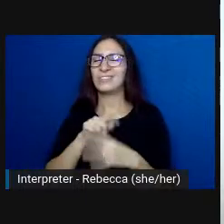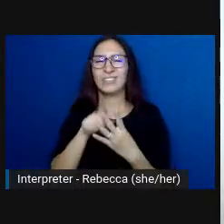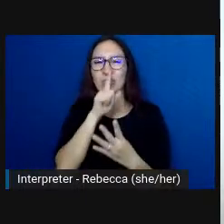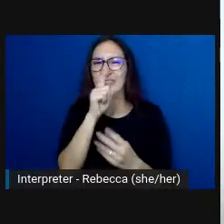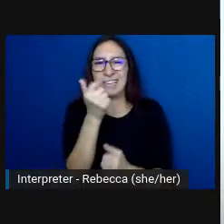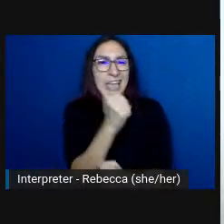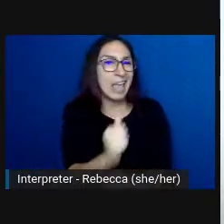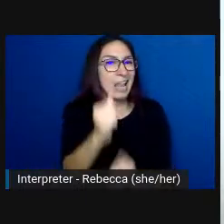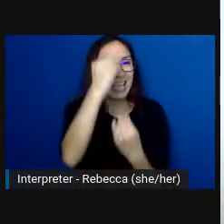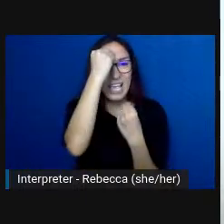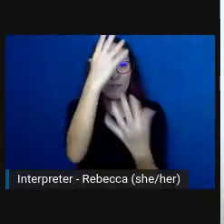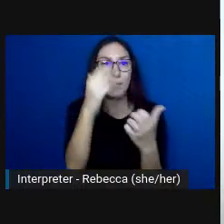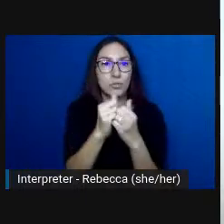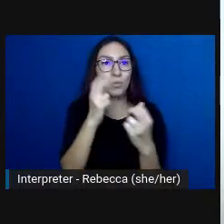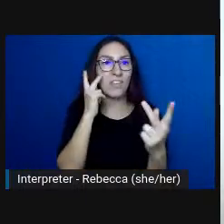graphics, shifts, or videos .